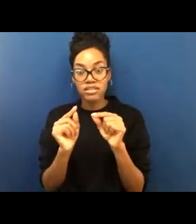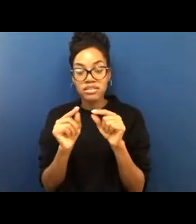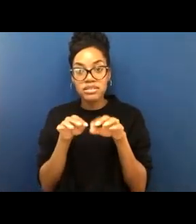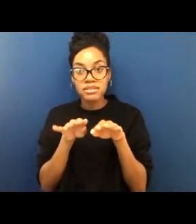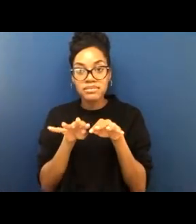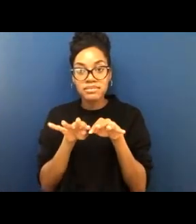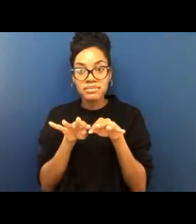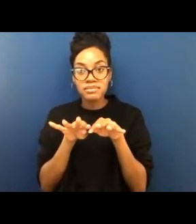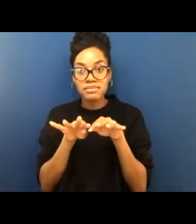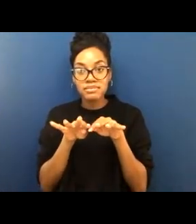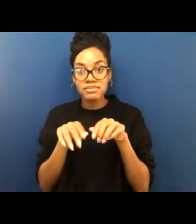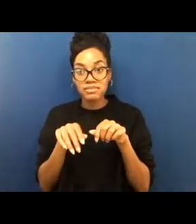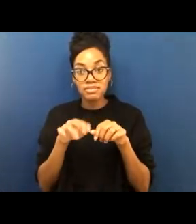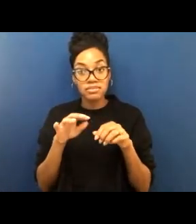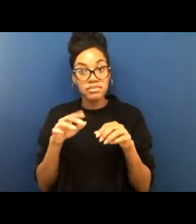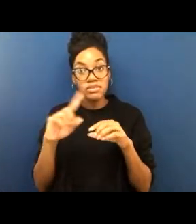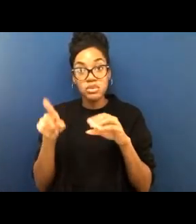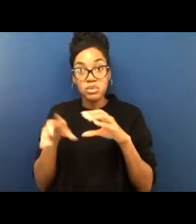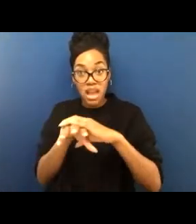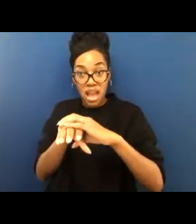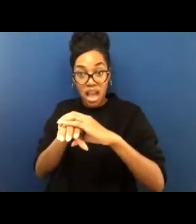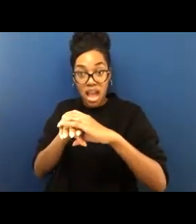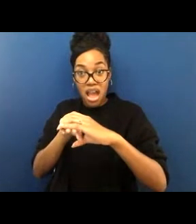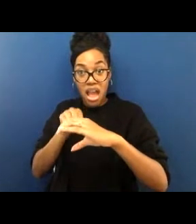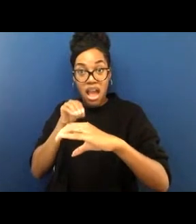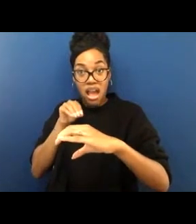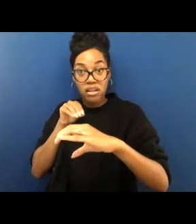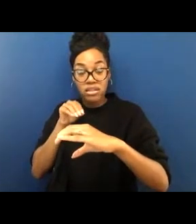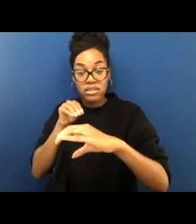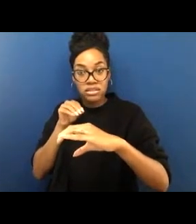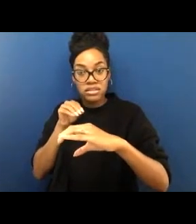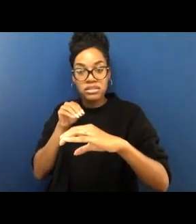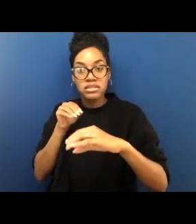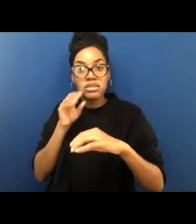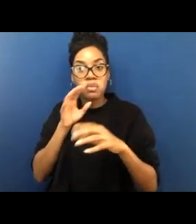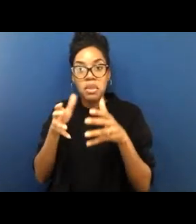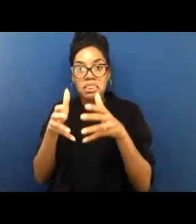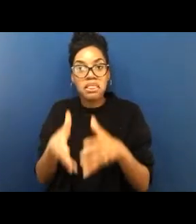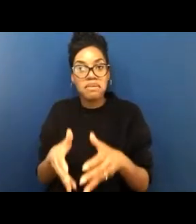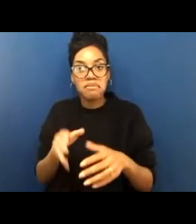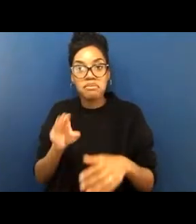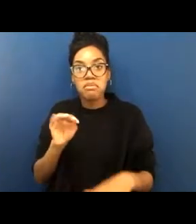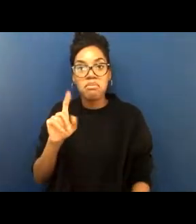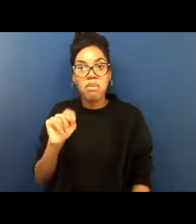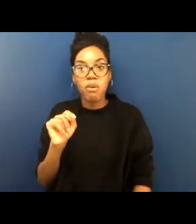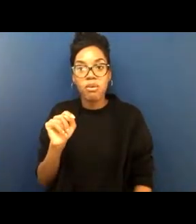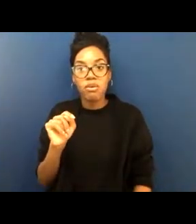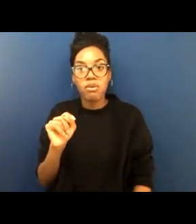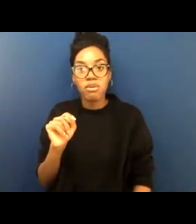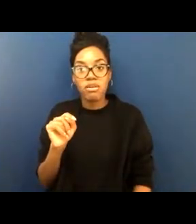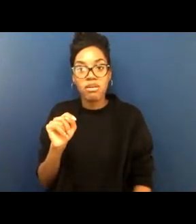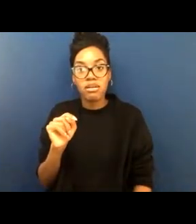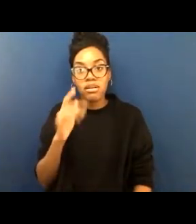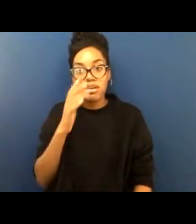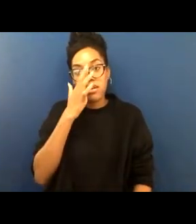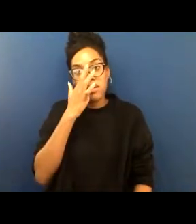And then basically once he gets out of that shell, he's going to leave that molt behind. And then he's going to now harden up